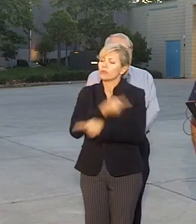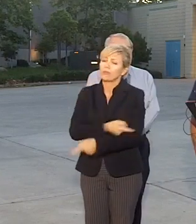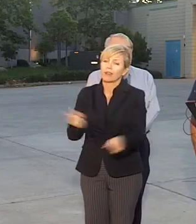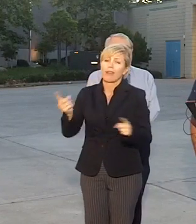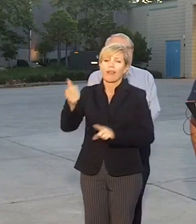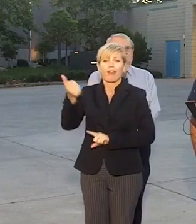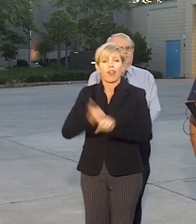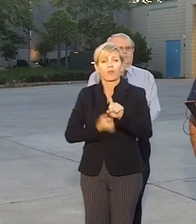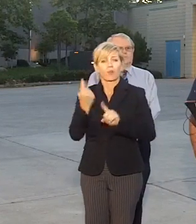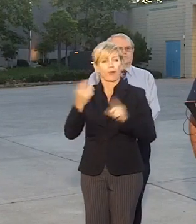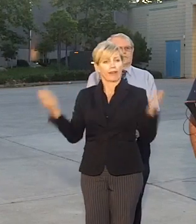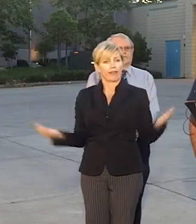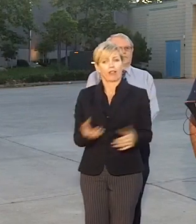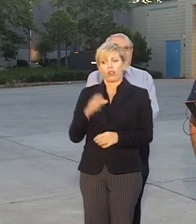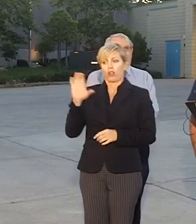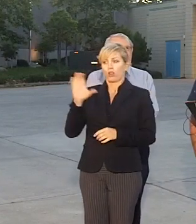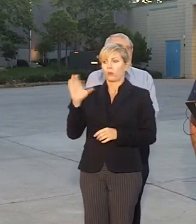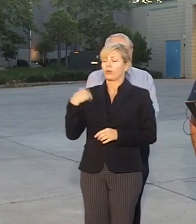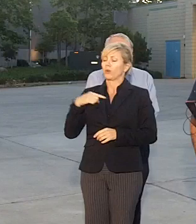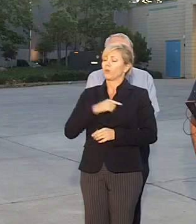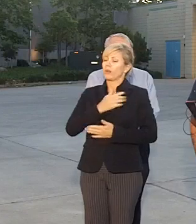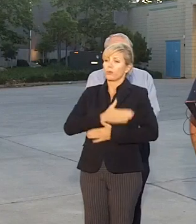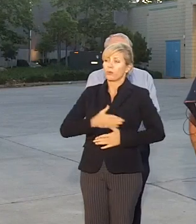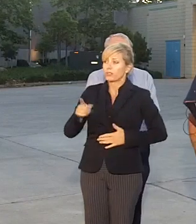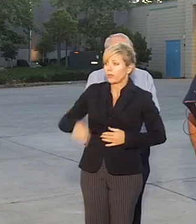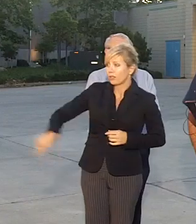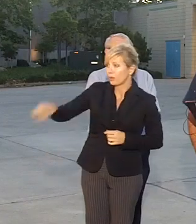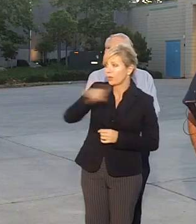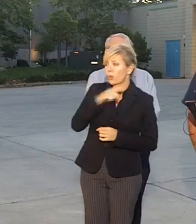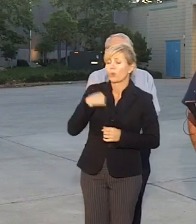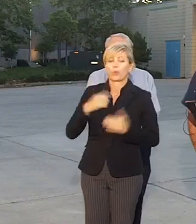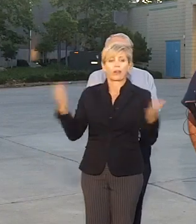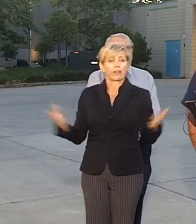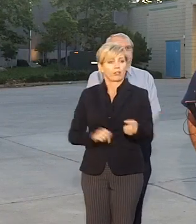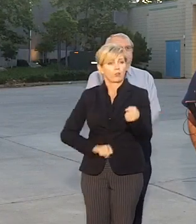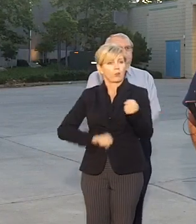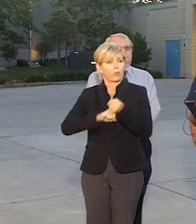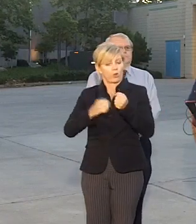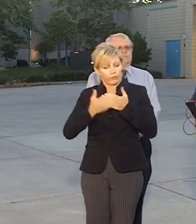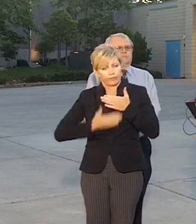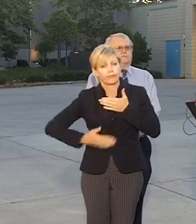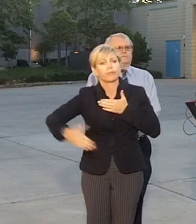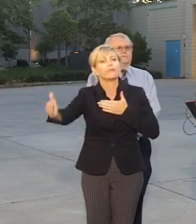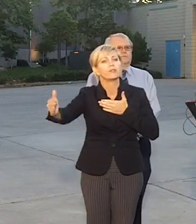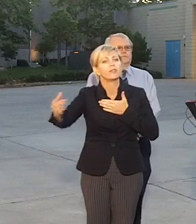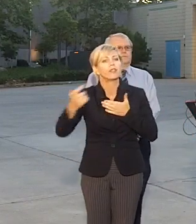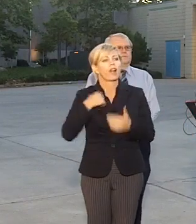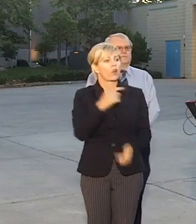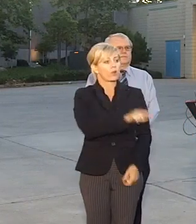we're going to be here for you for the long term I'm going to pass it on to Gary Morrison